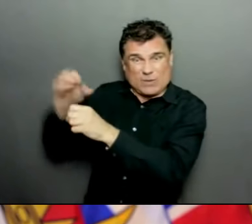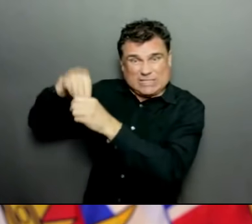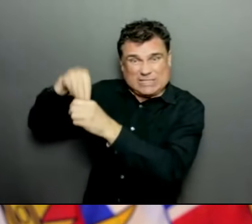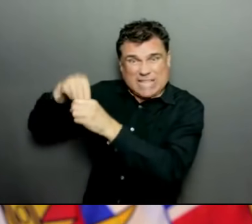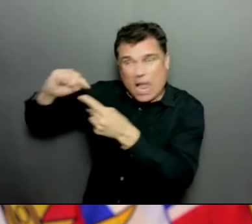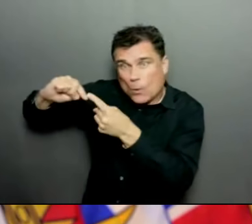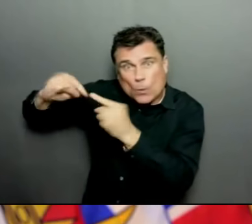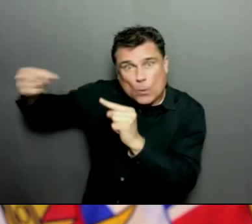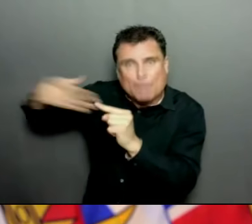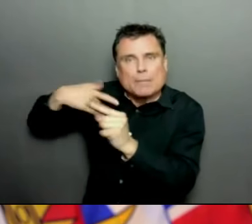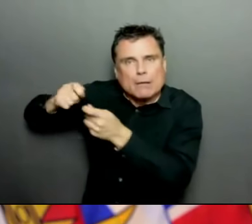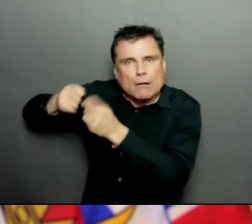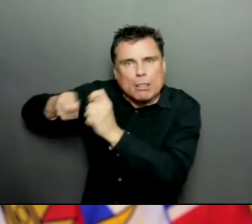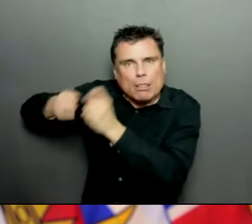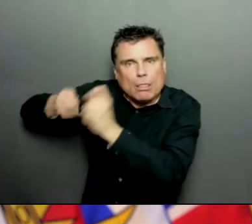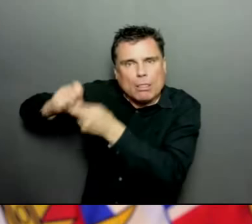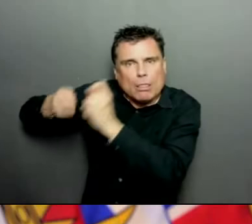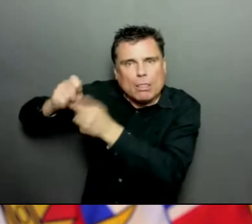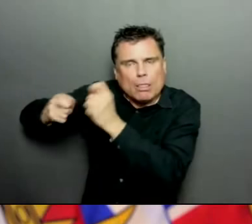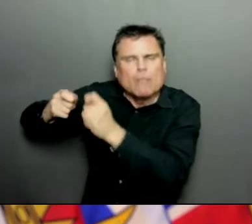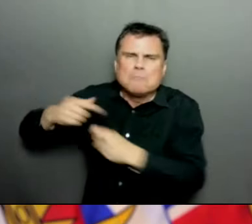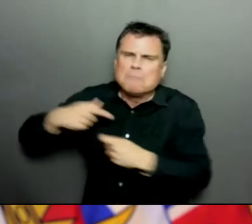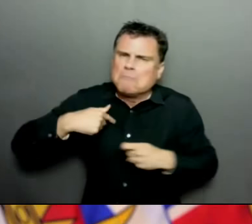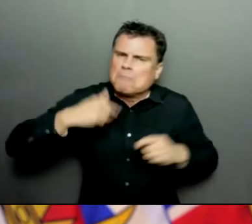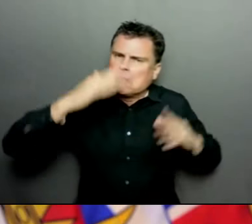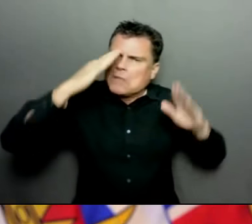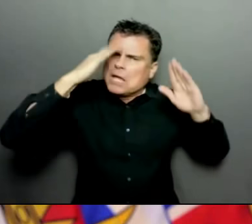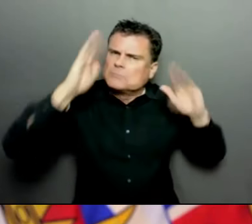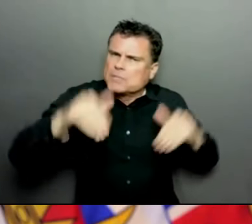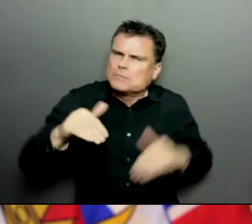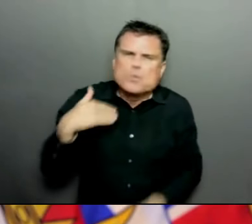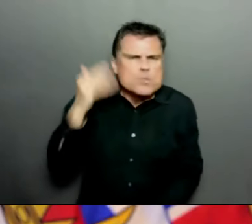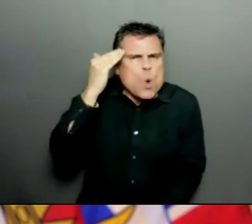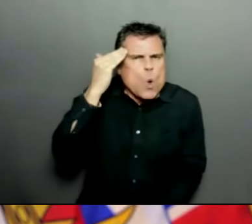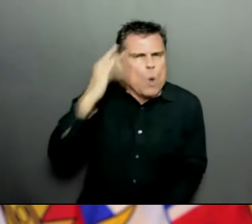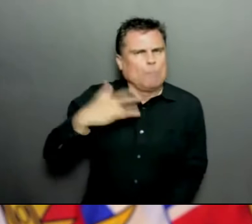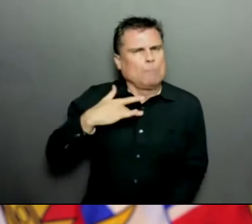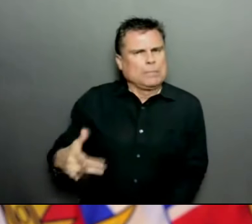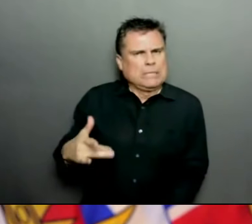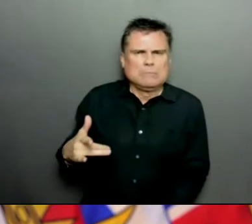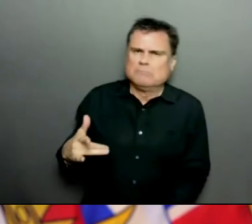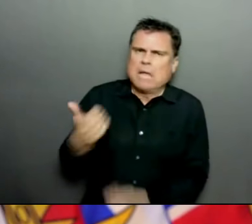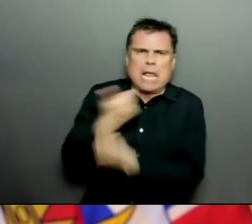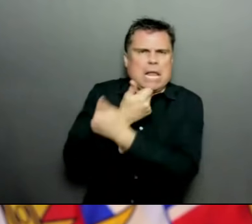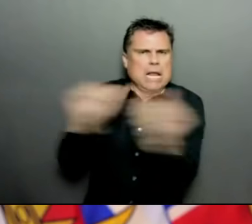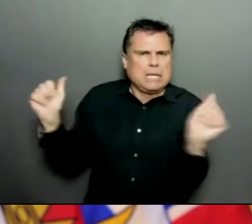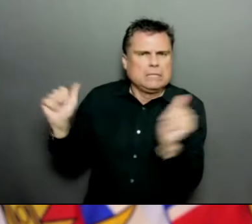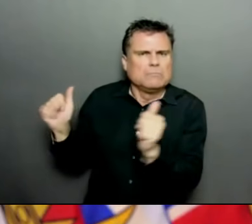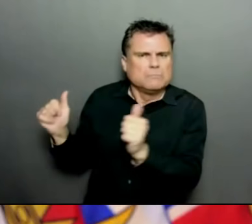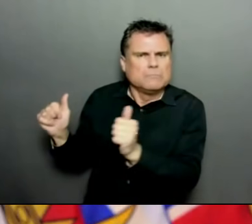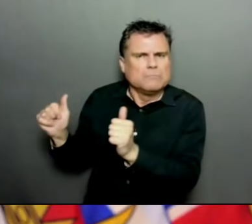to see mutations. We have been following this very closely from the beginning, recognizing that we can actually tell